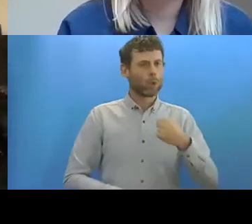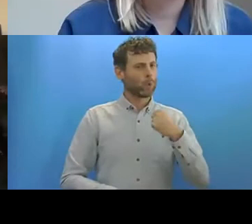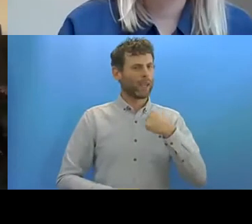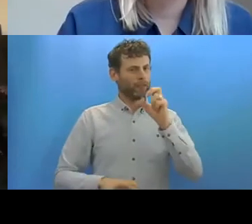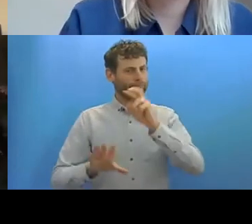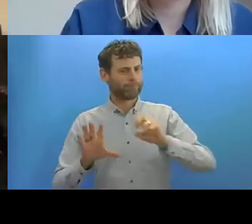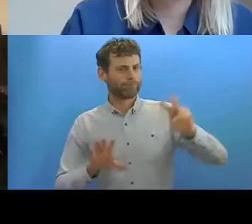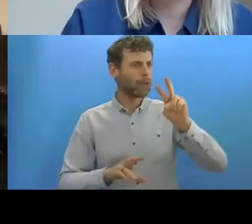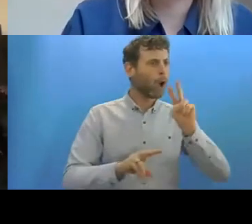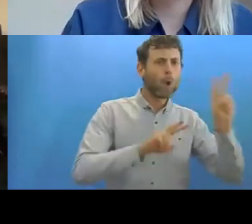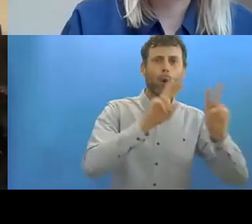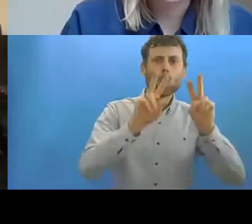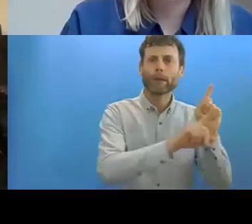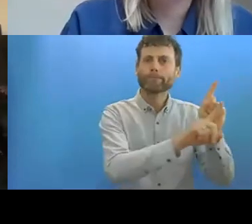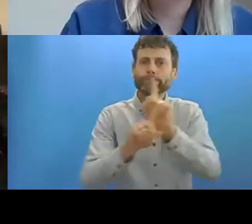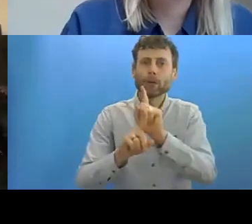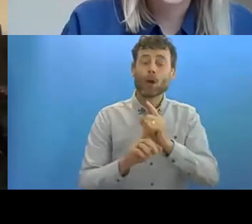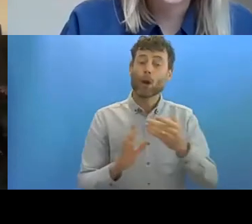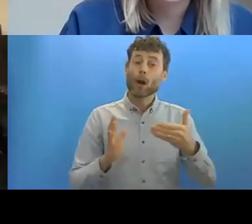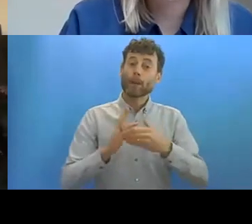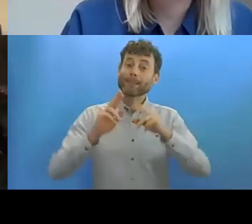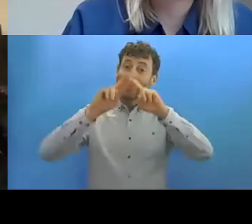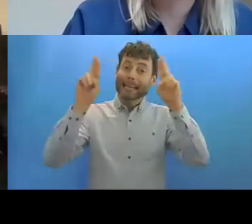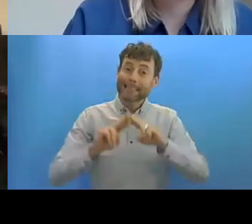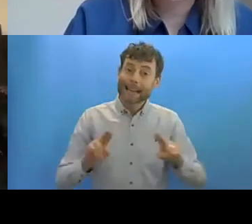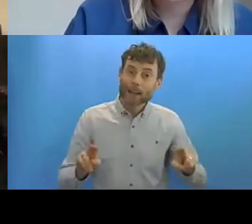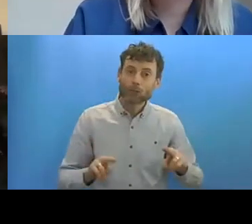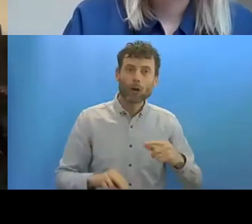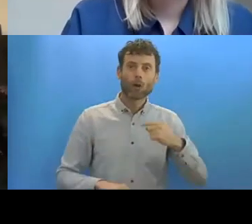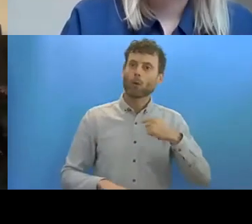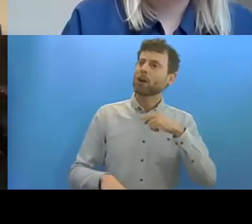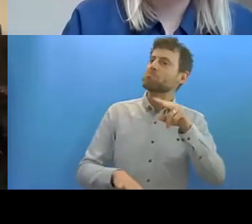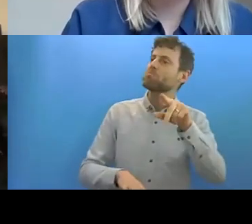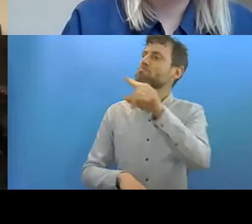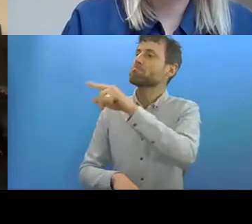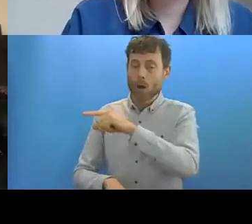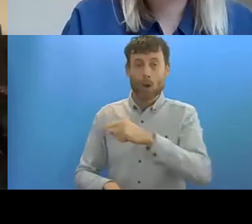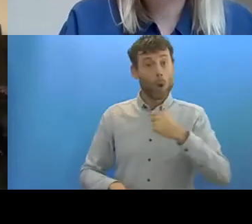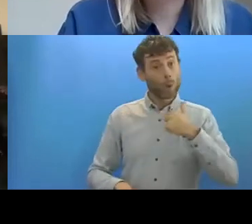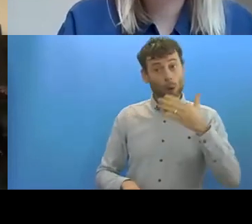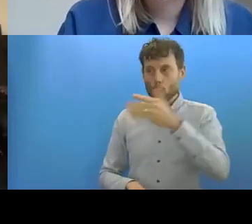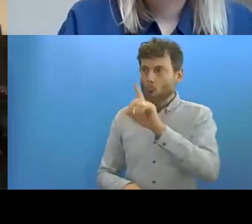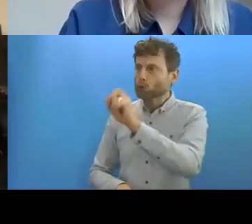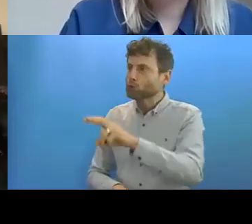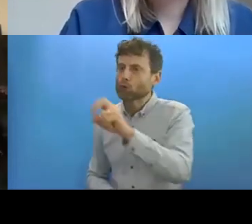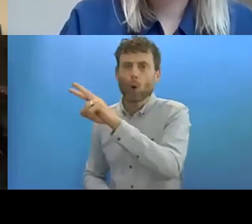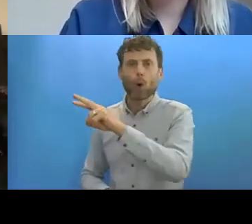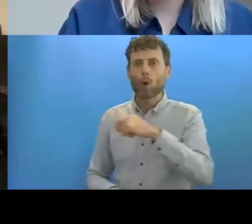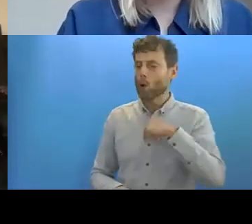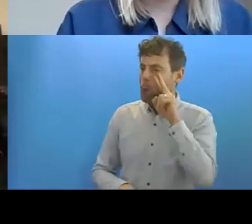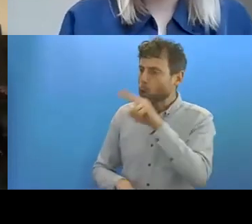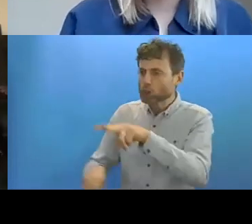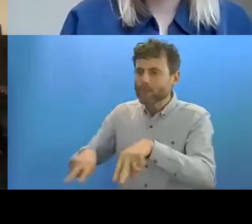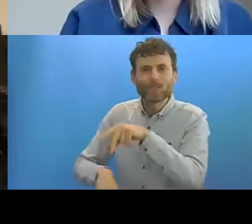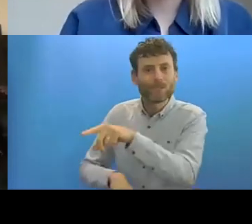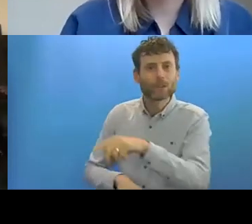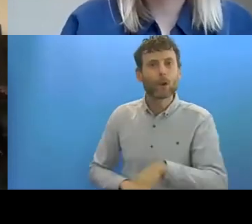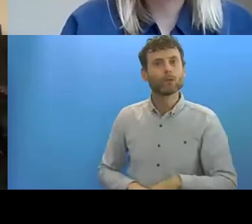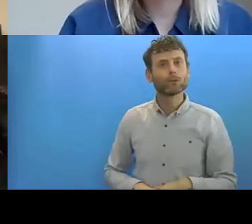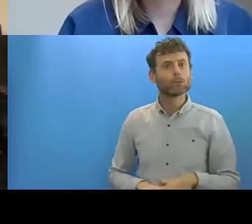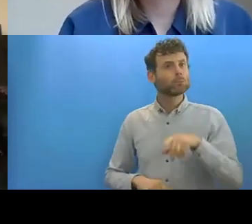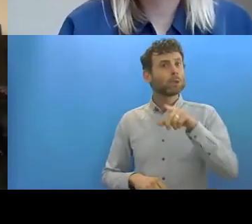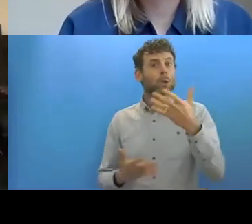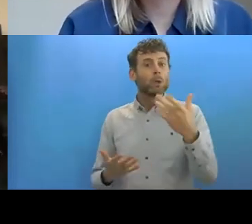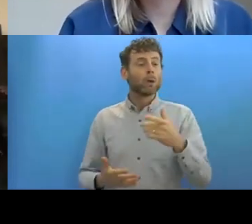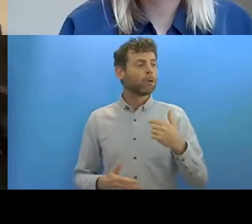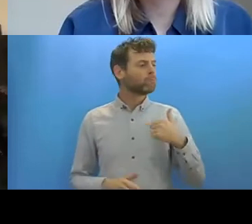shared pitches, we go around the country, we look internationally for work, we go and see things that are on tour, to see whether it's appropriate,